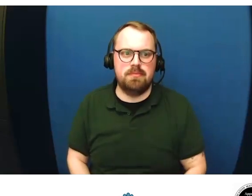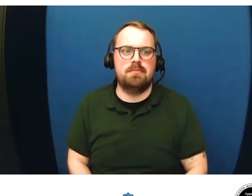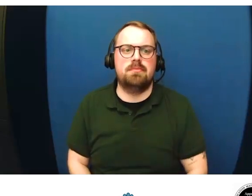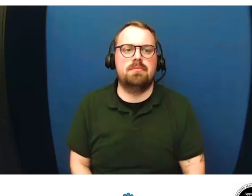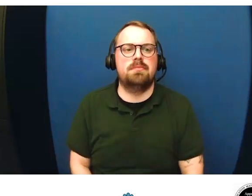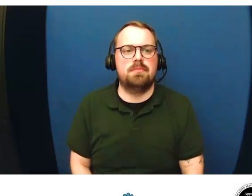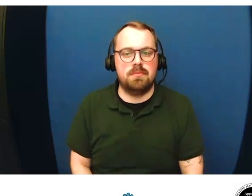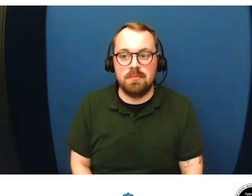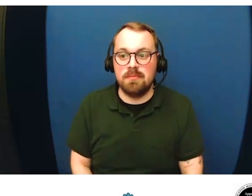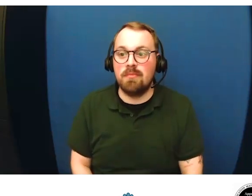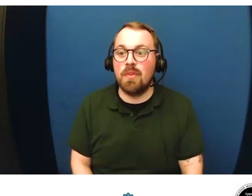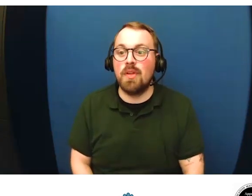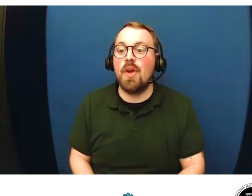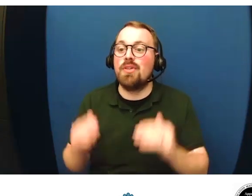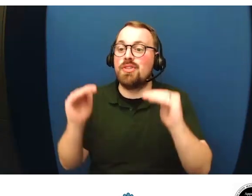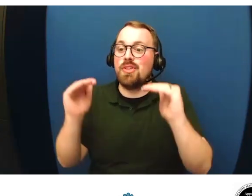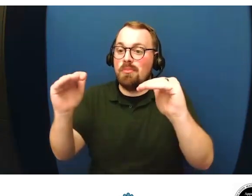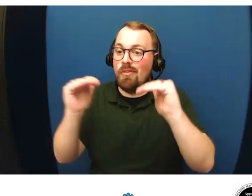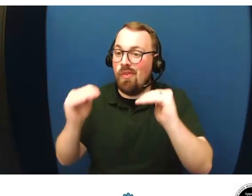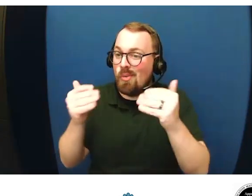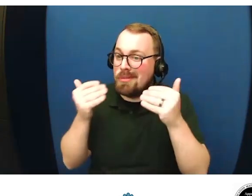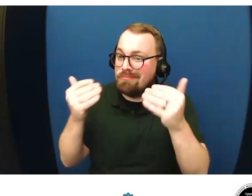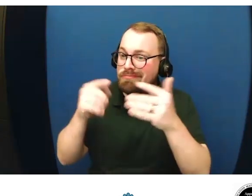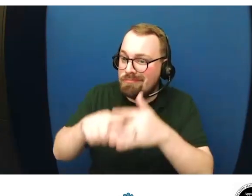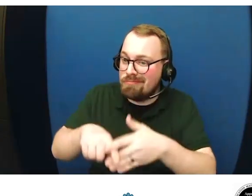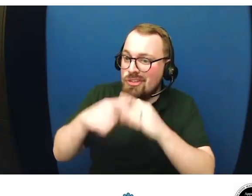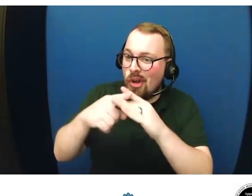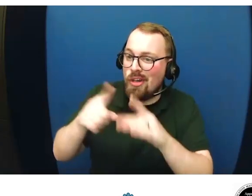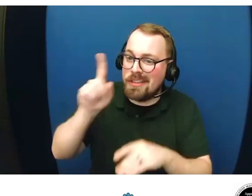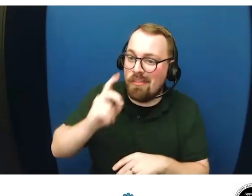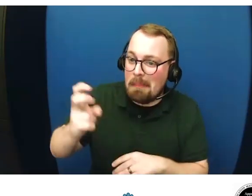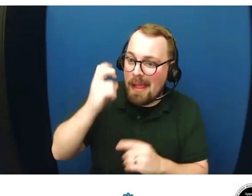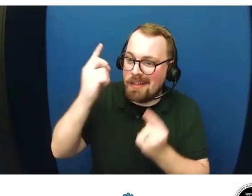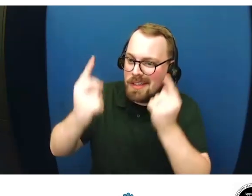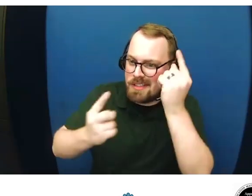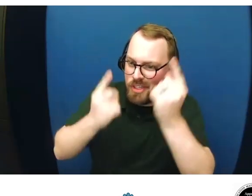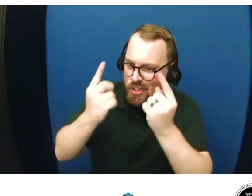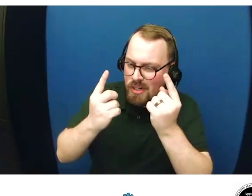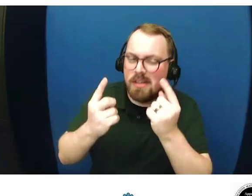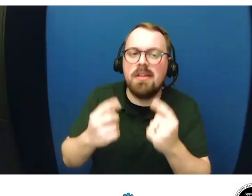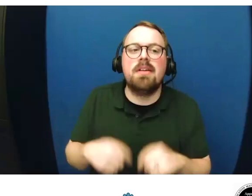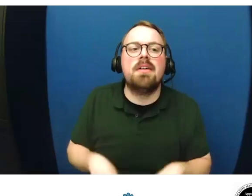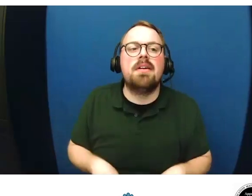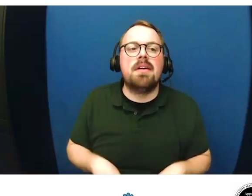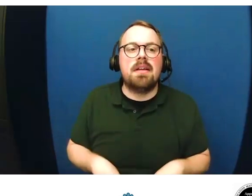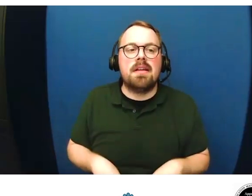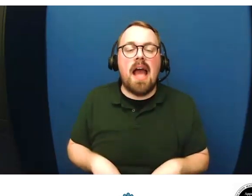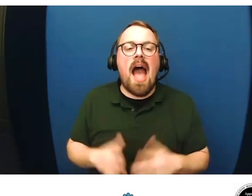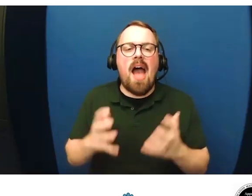Okay, before we dive into the Deafblind one, I want to look at–We're not going to look through